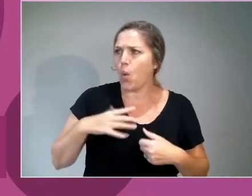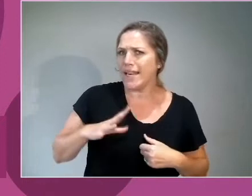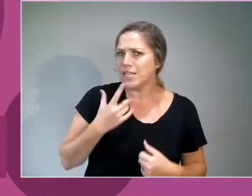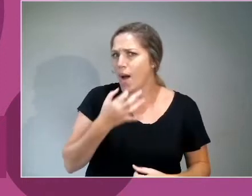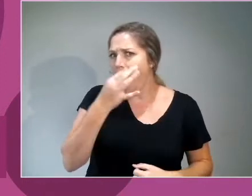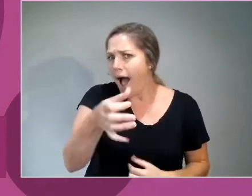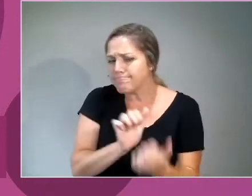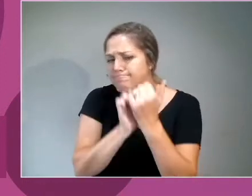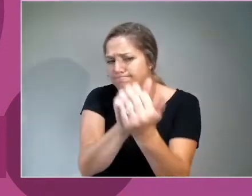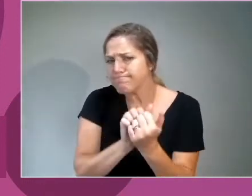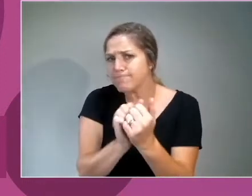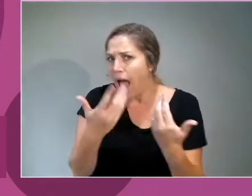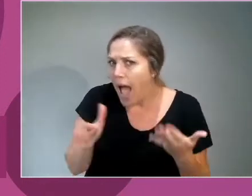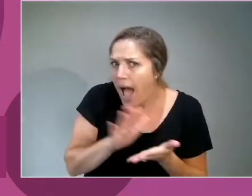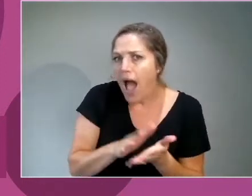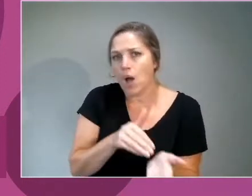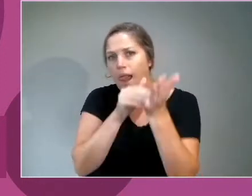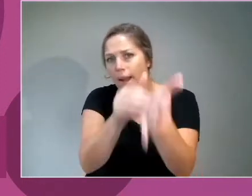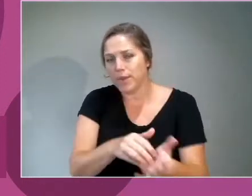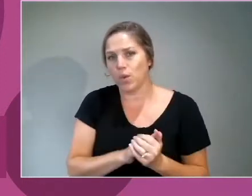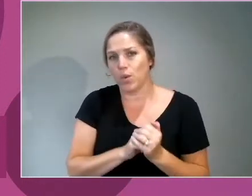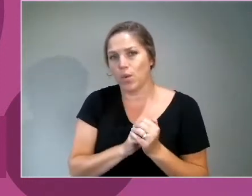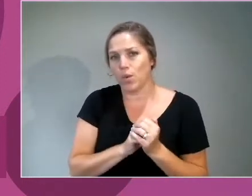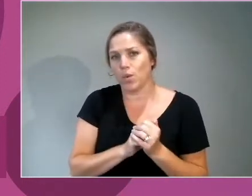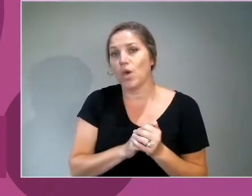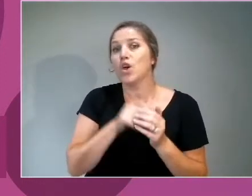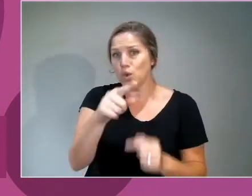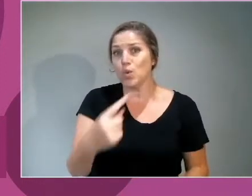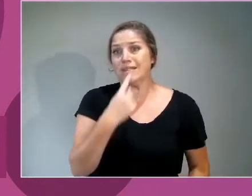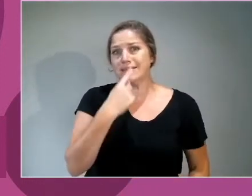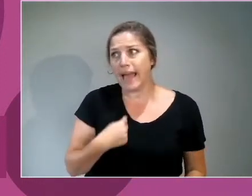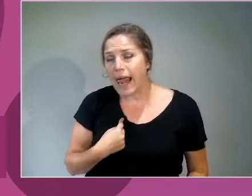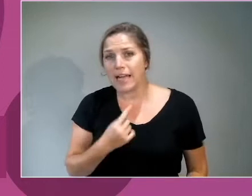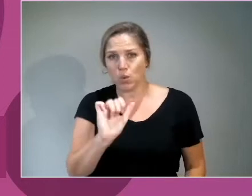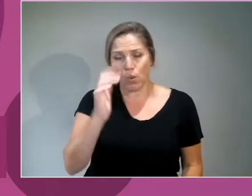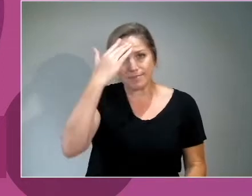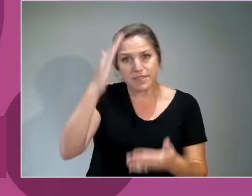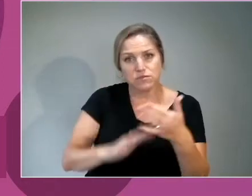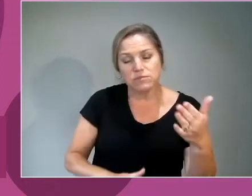the ones who can help us see and appreciate what we've been through. You can show us,